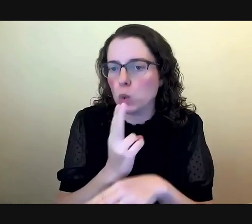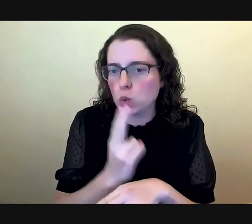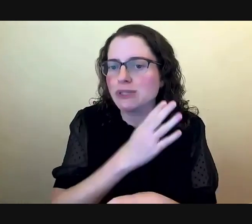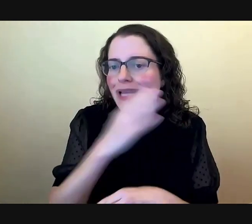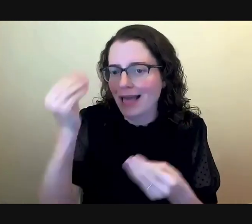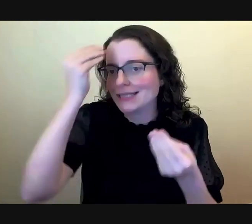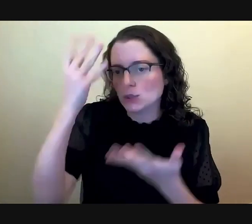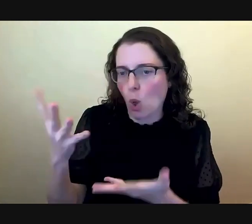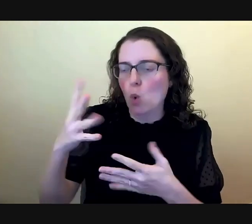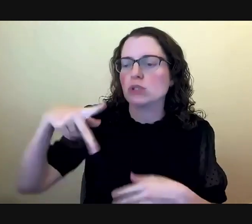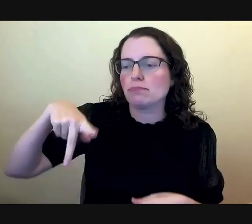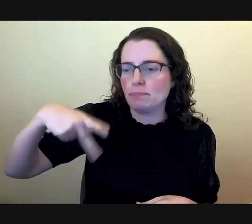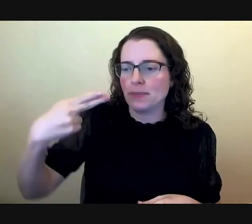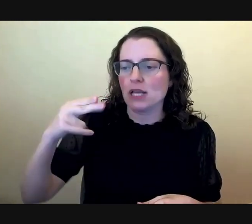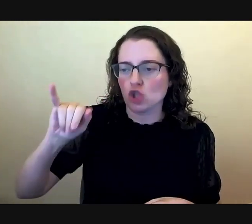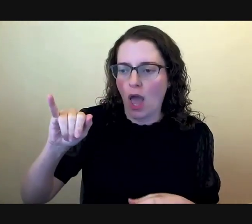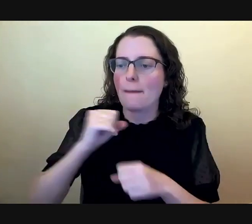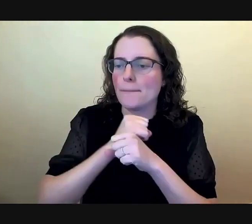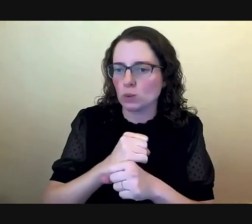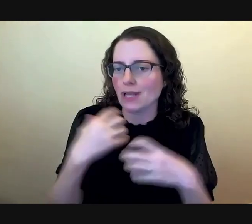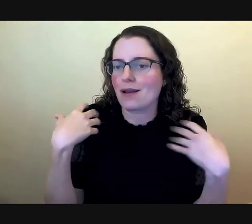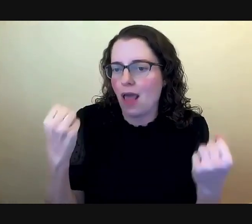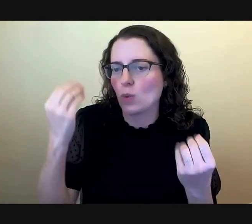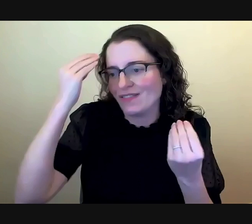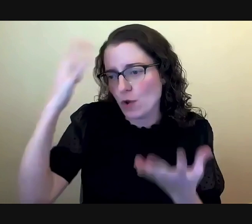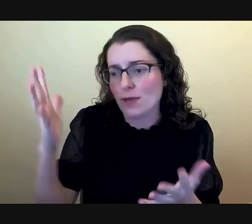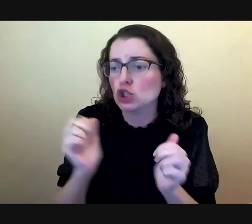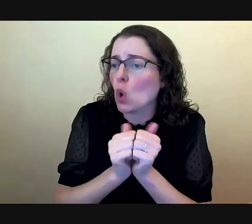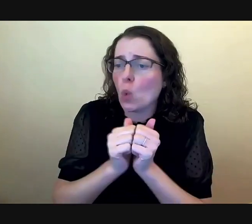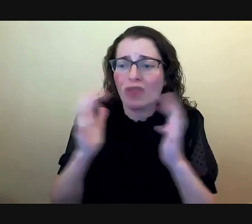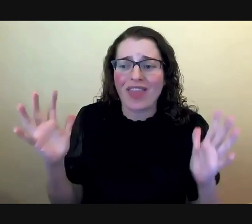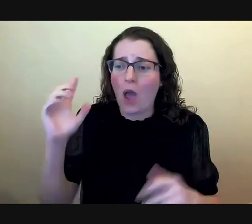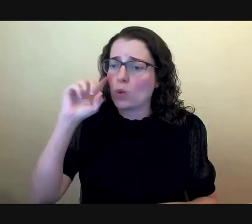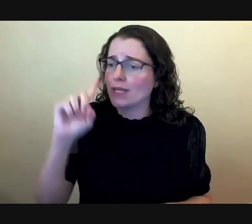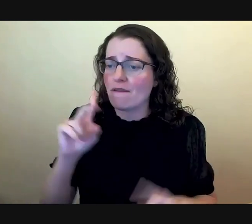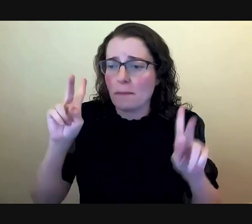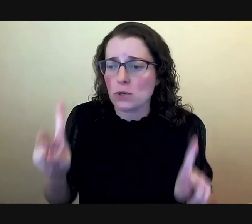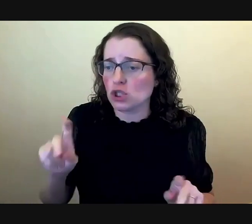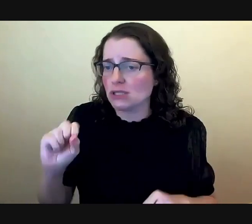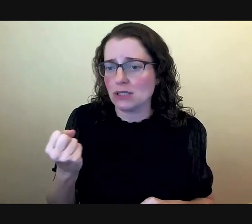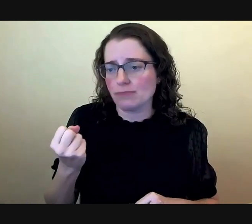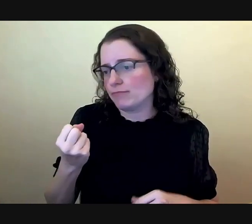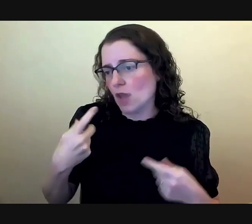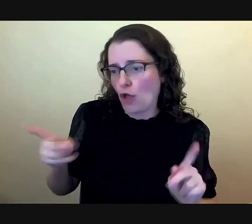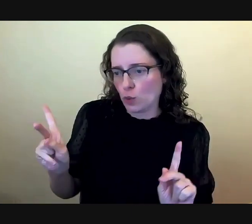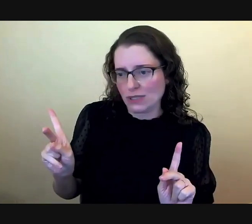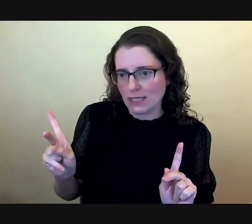may use and disclose PHI, protected health information without the deaf person’s authorization.